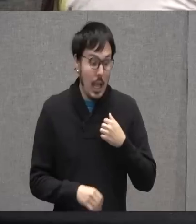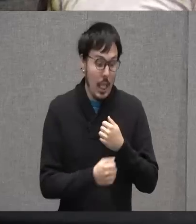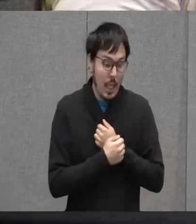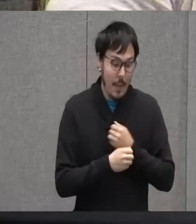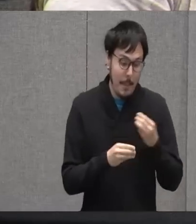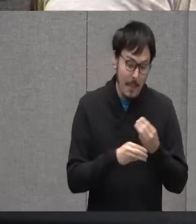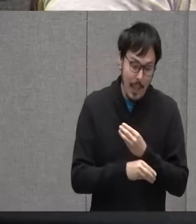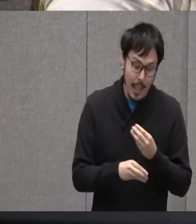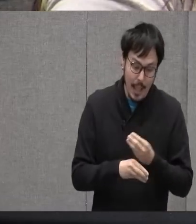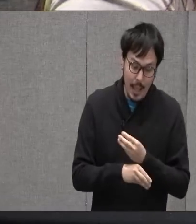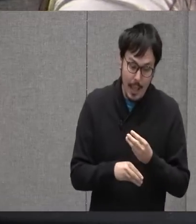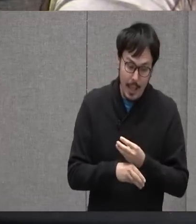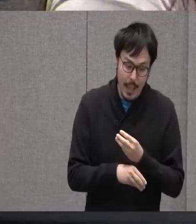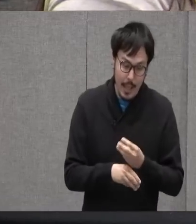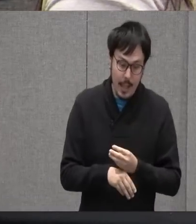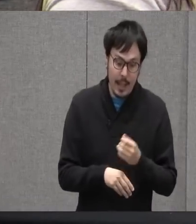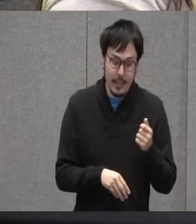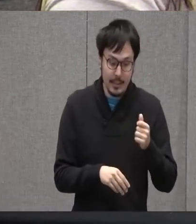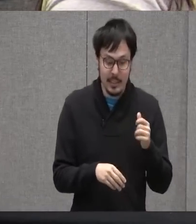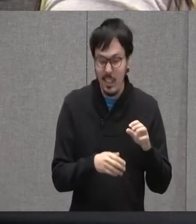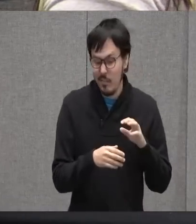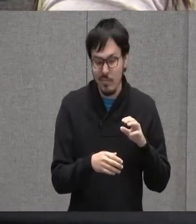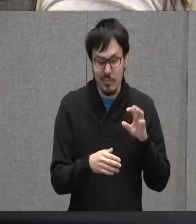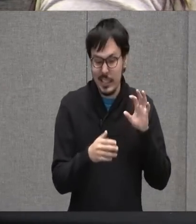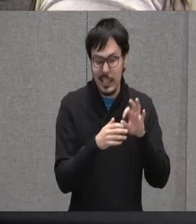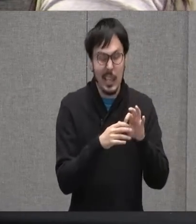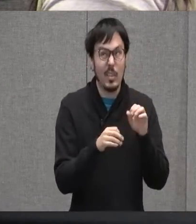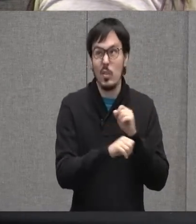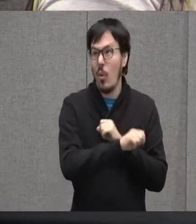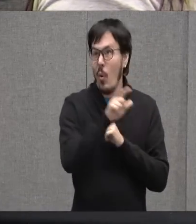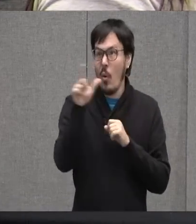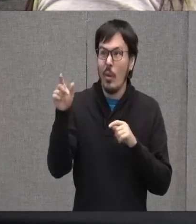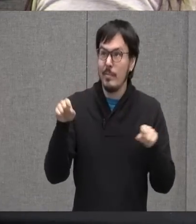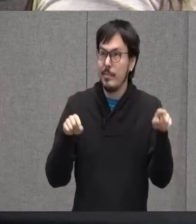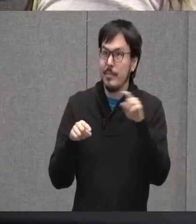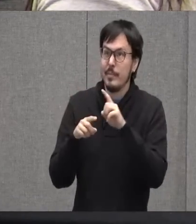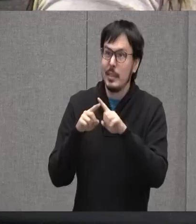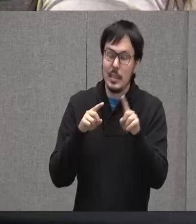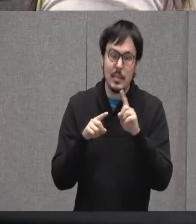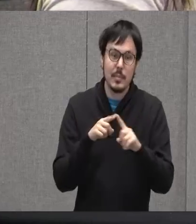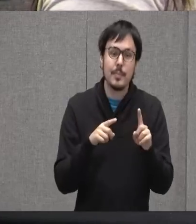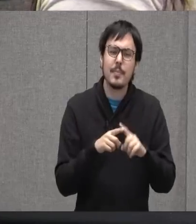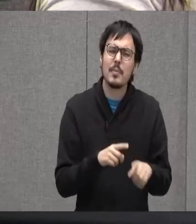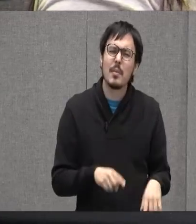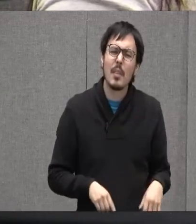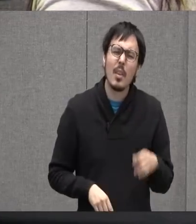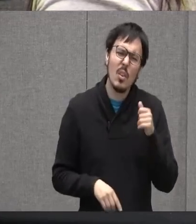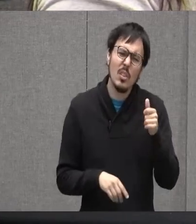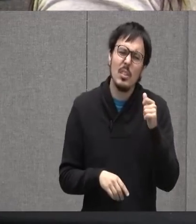because math is all around us. What other places can you find math in the things